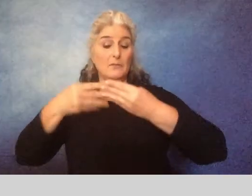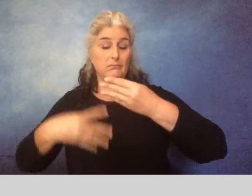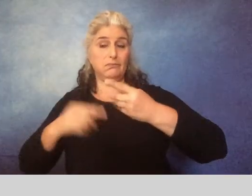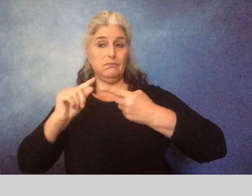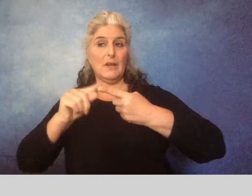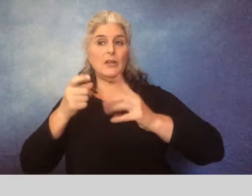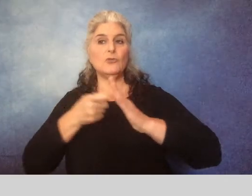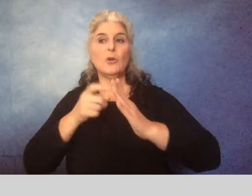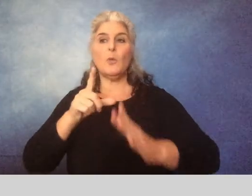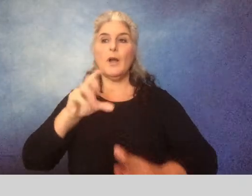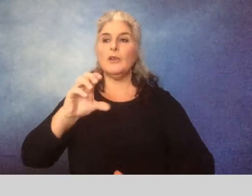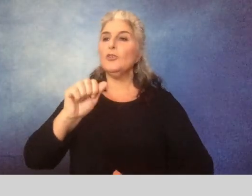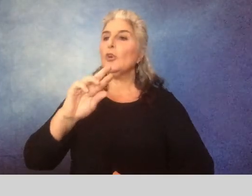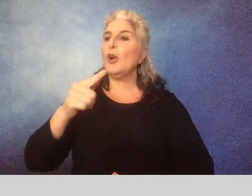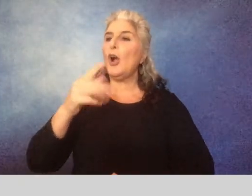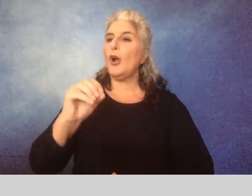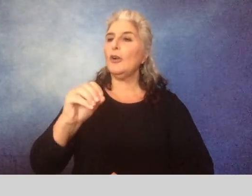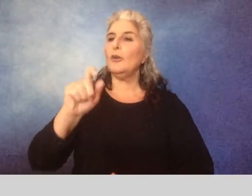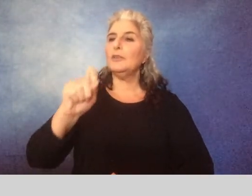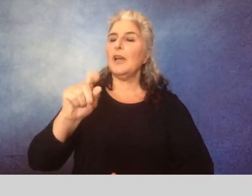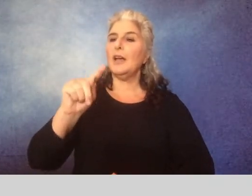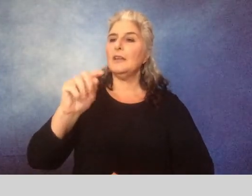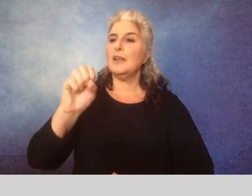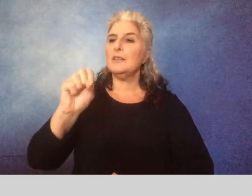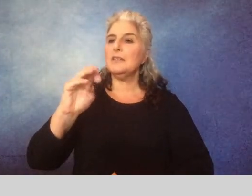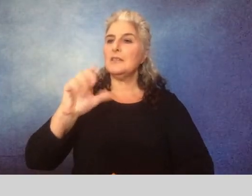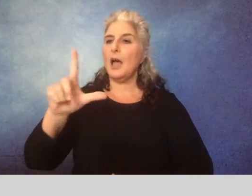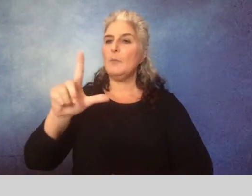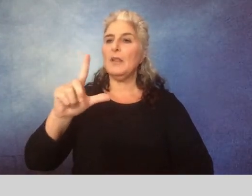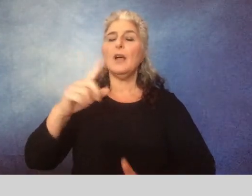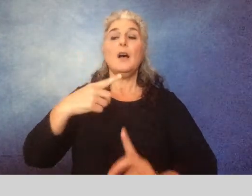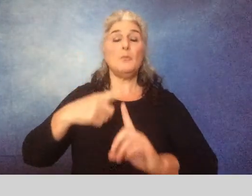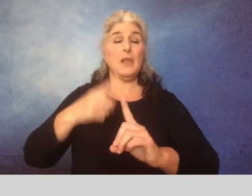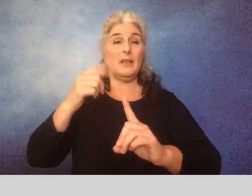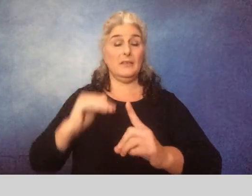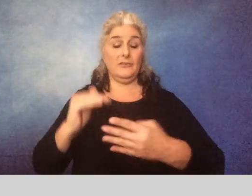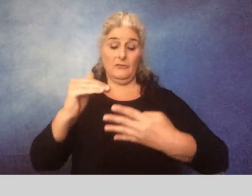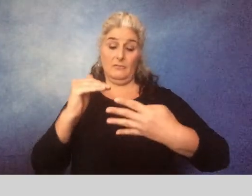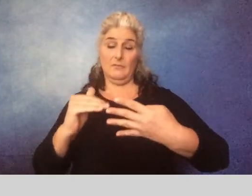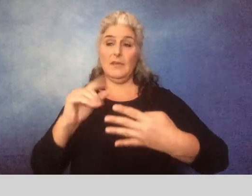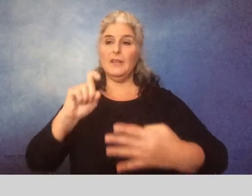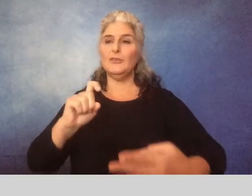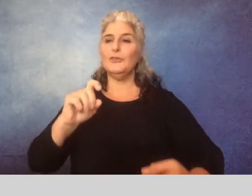Then you have what they have here called `my_project`, where all of your Python code goes.